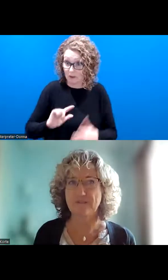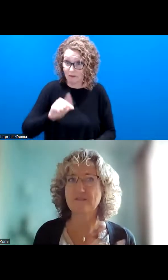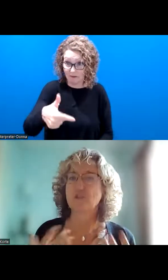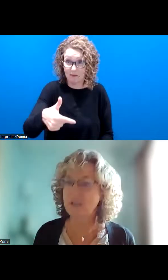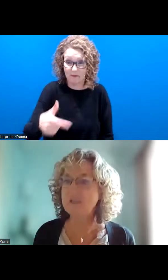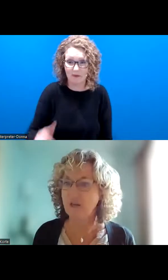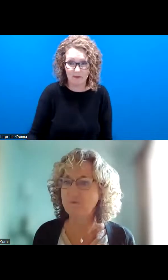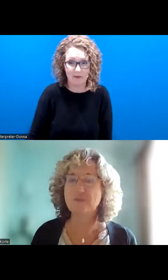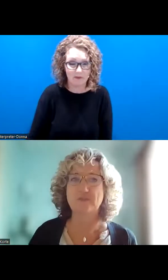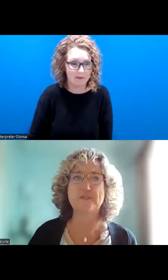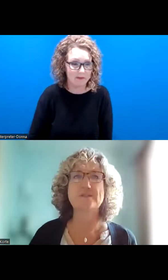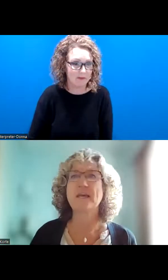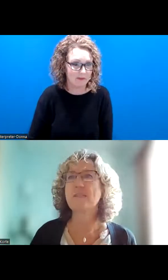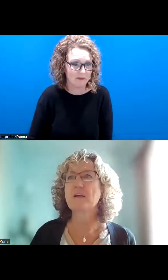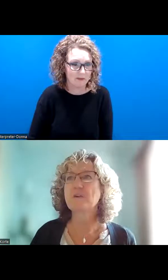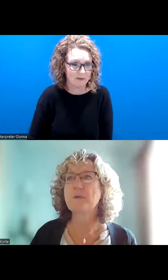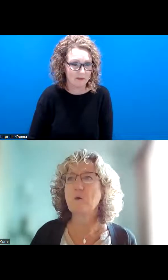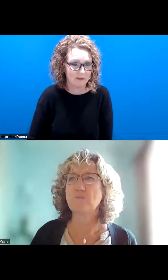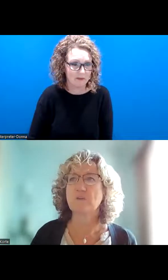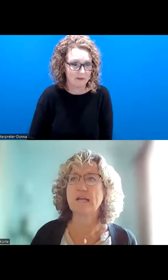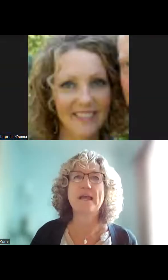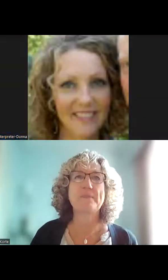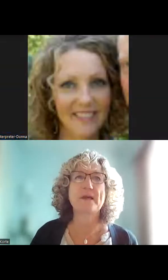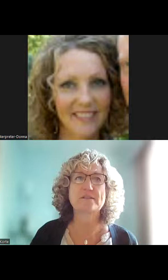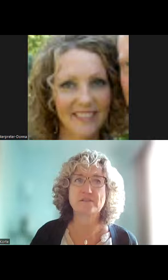retirees. So this is specifically for folks who were born before 1968 who are